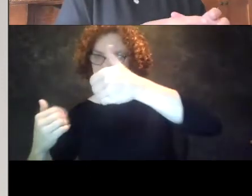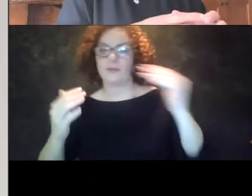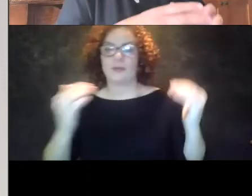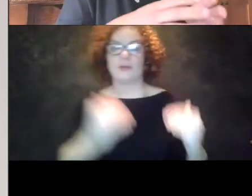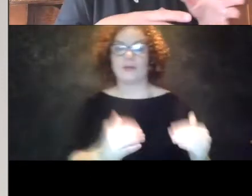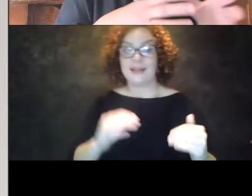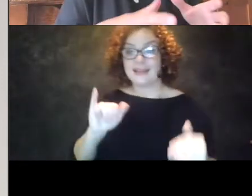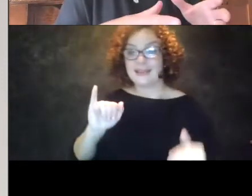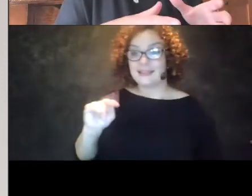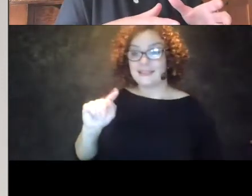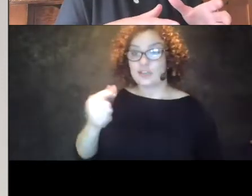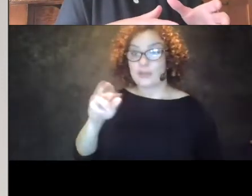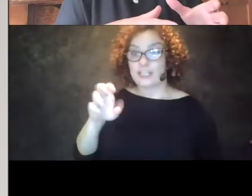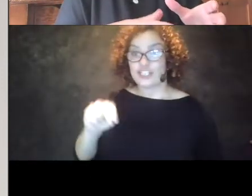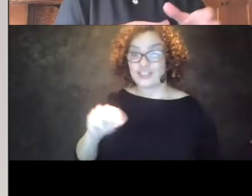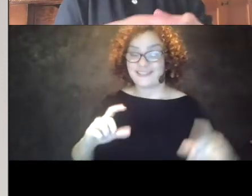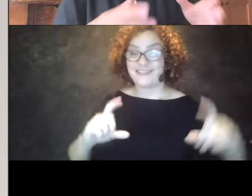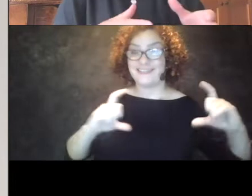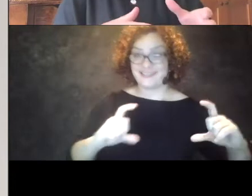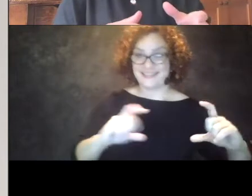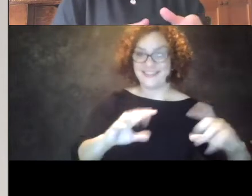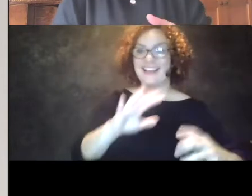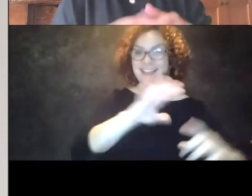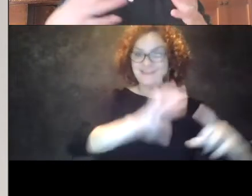room, but they're not connected to the other students, they're not as involved. And then